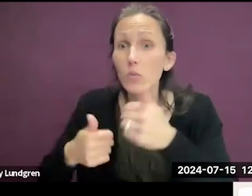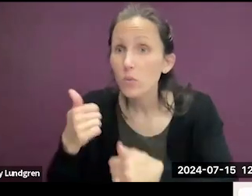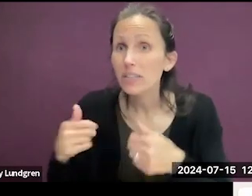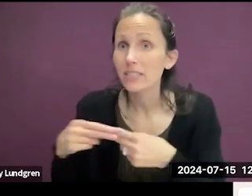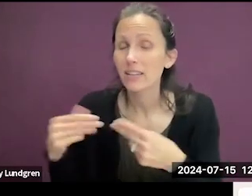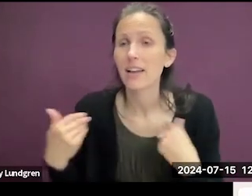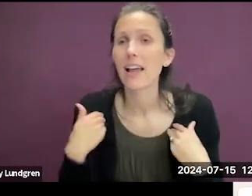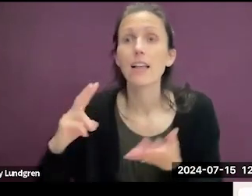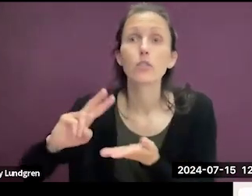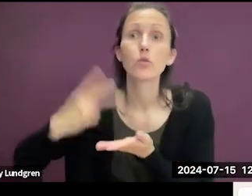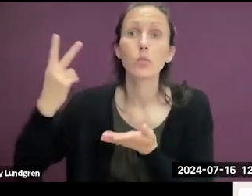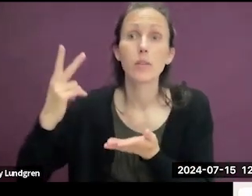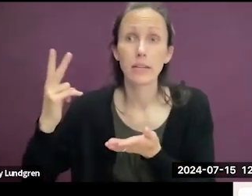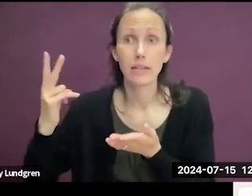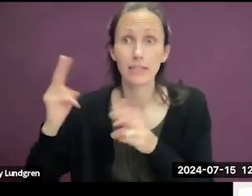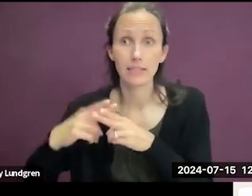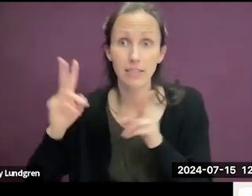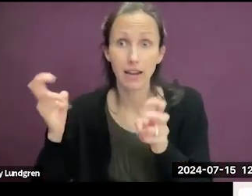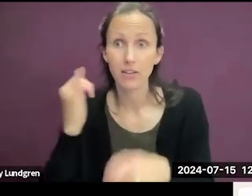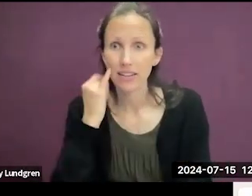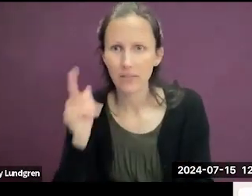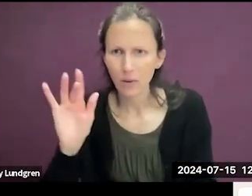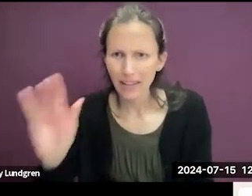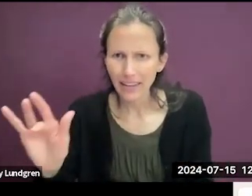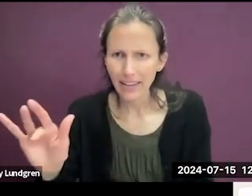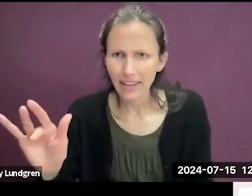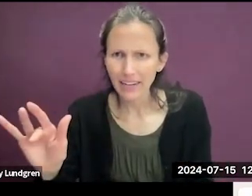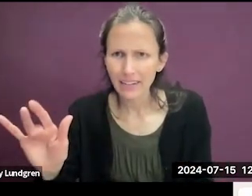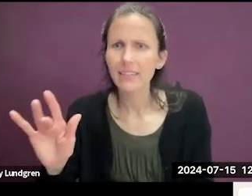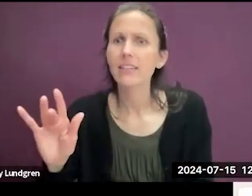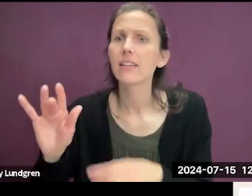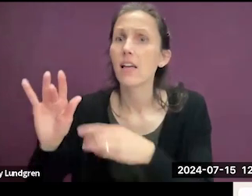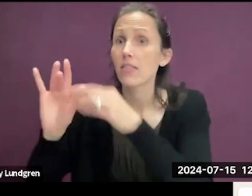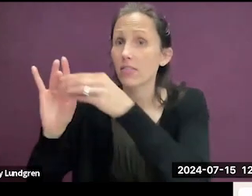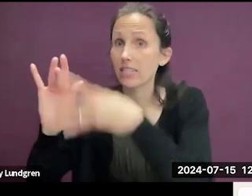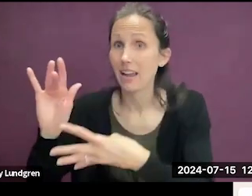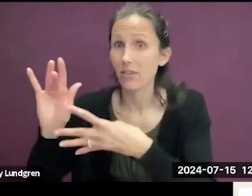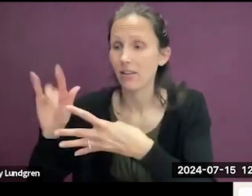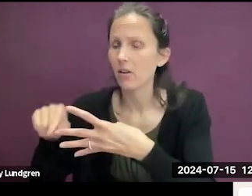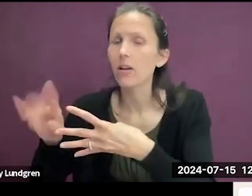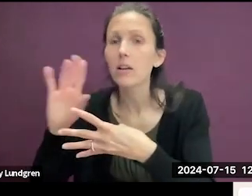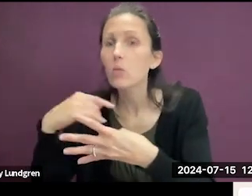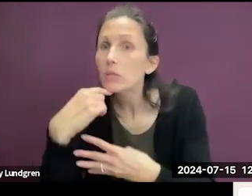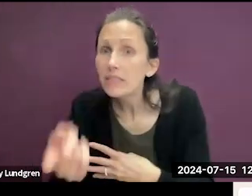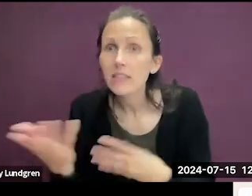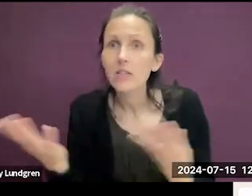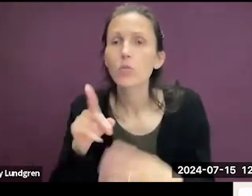slide number 30, if we hit that down arrow, it gives us our recommended action. It tells us what we need to do in order